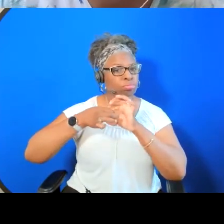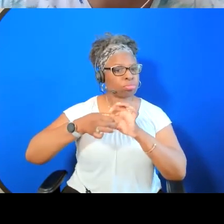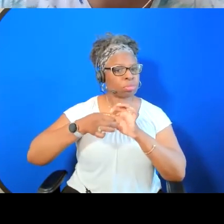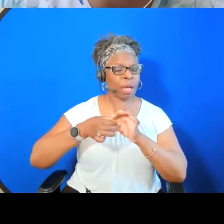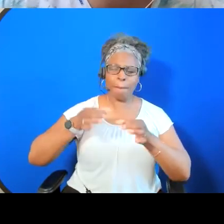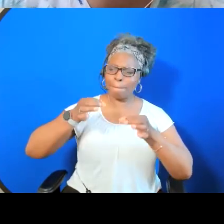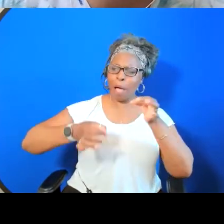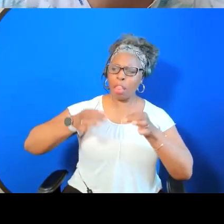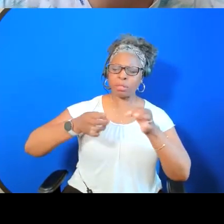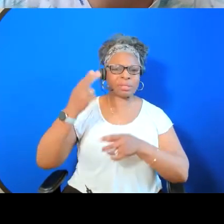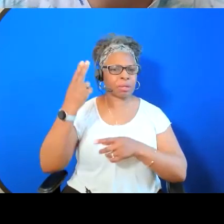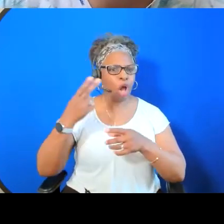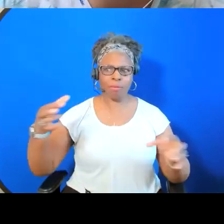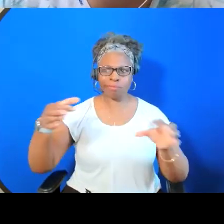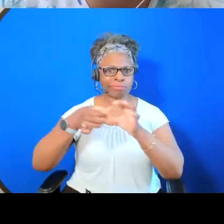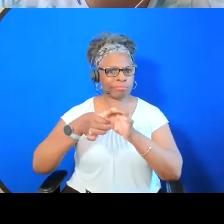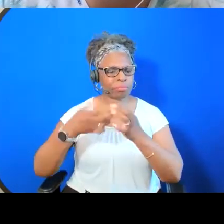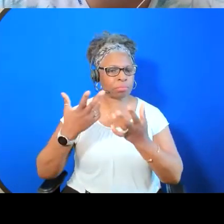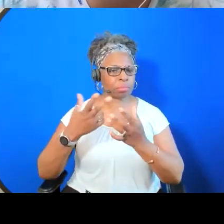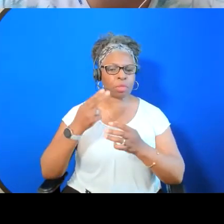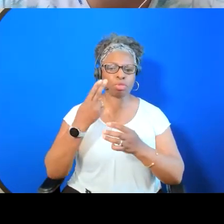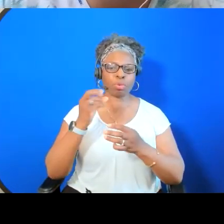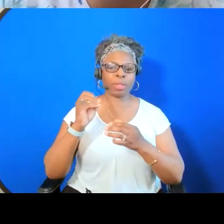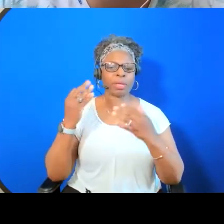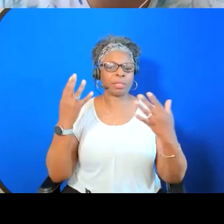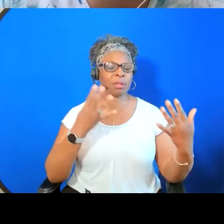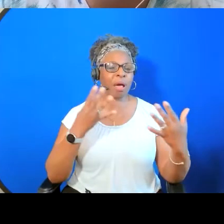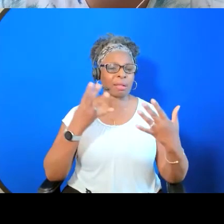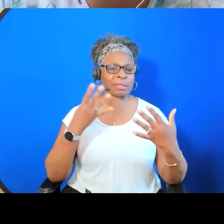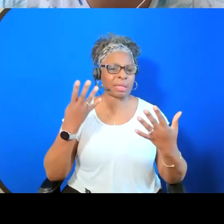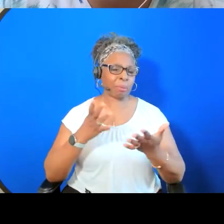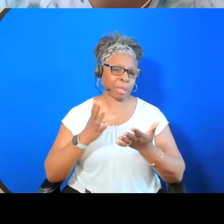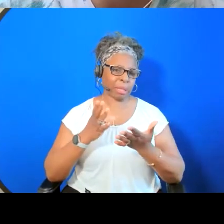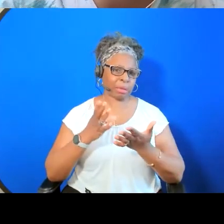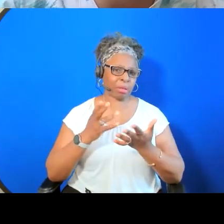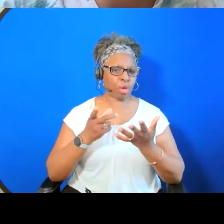And in 2019, I co-founded together with Marzena Zukowska, migrant’s rights